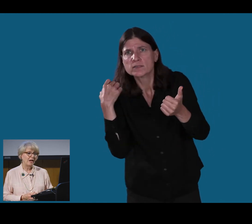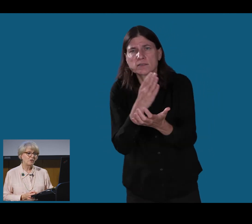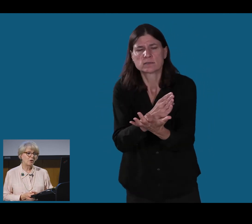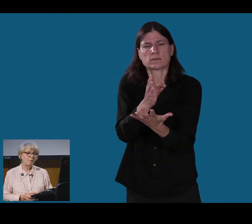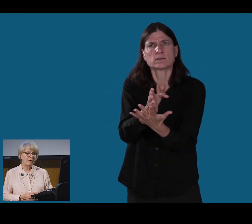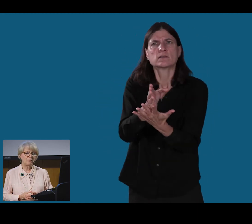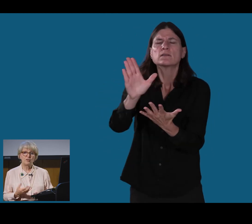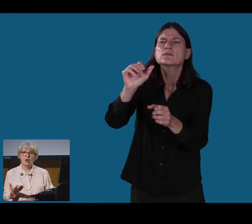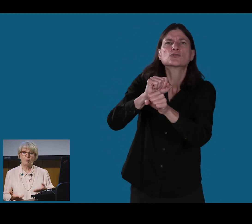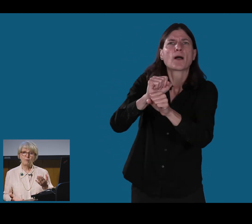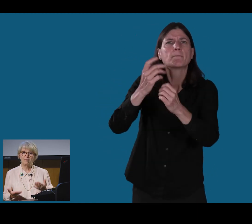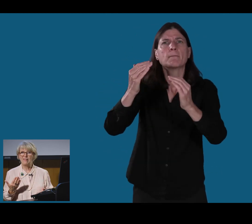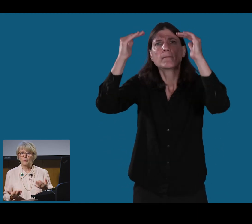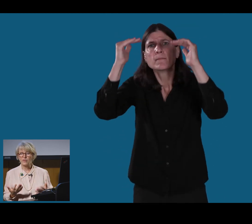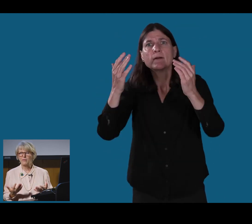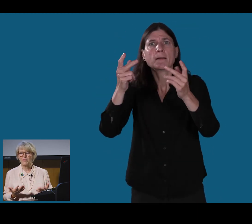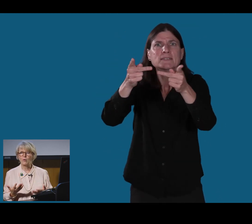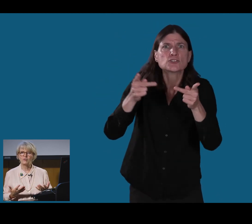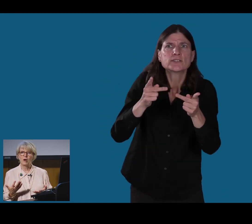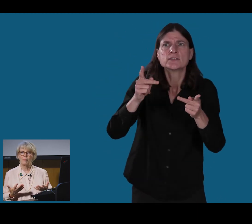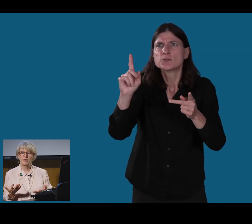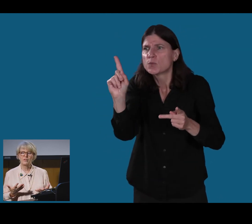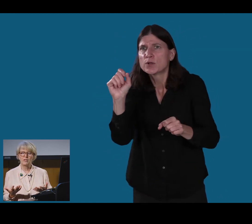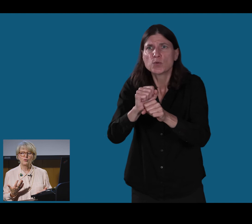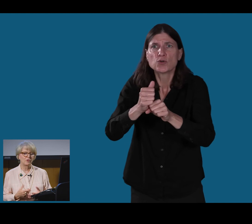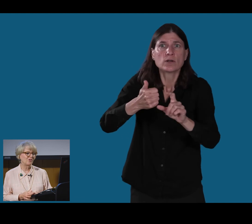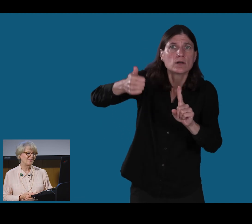I could talk about the job level- something they call “job prestige,” which isn't